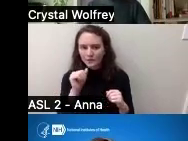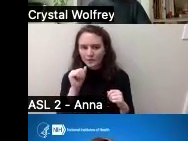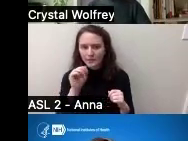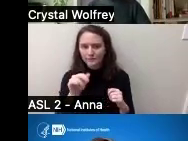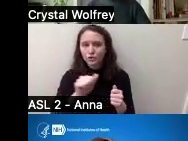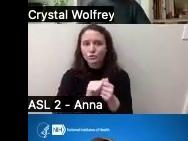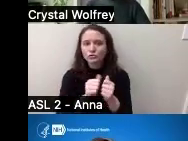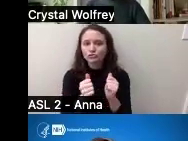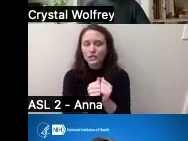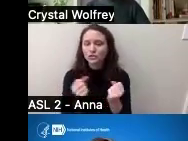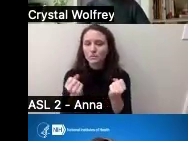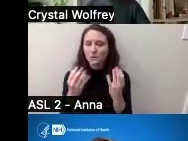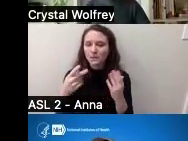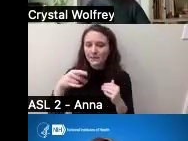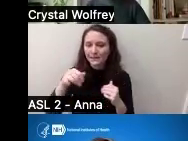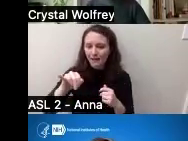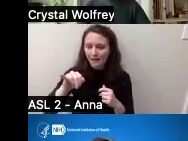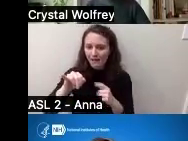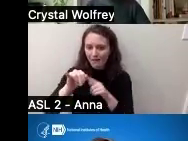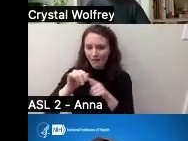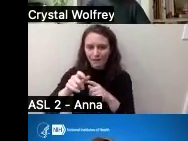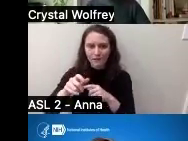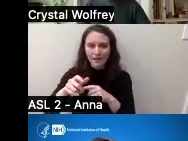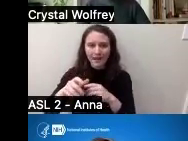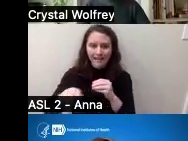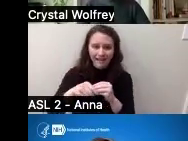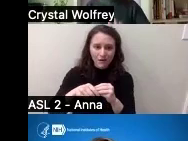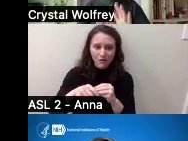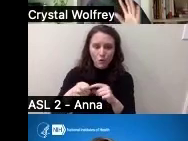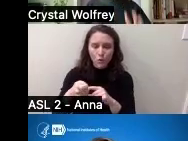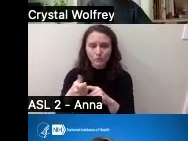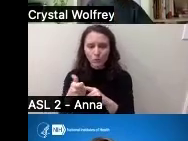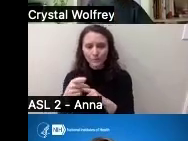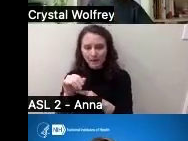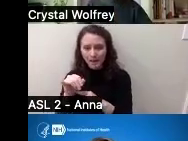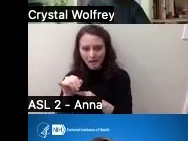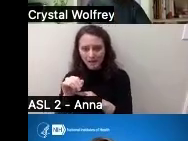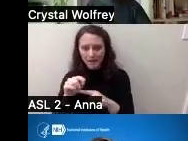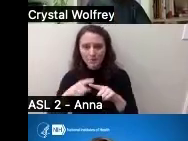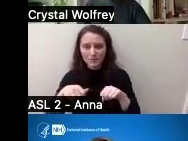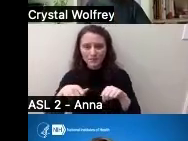either by adding or removing a PI, but you're keeping it still an MPI grant,